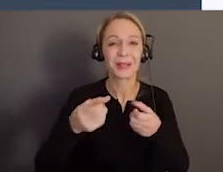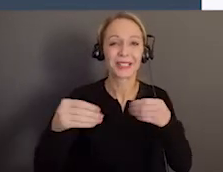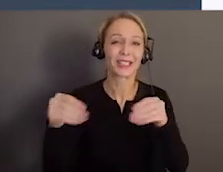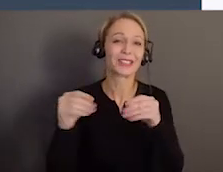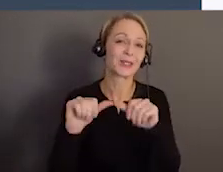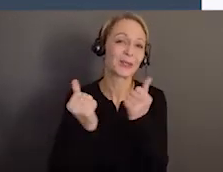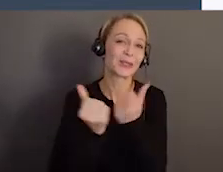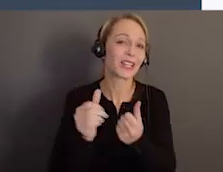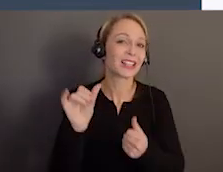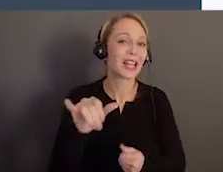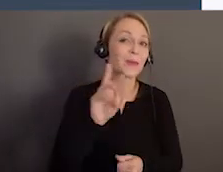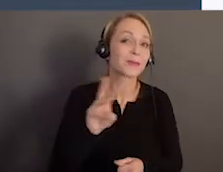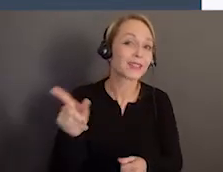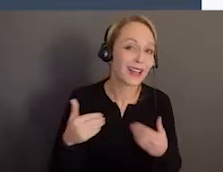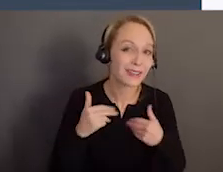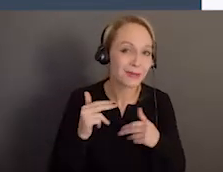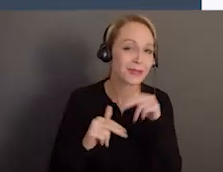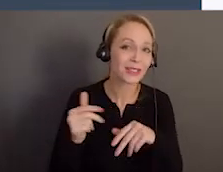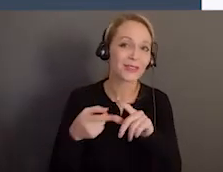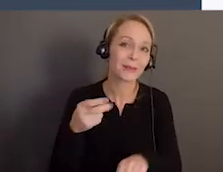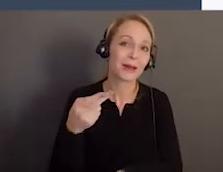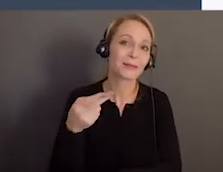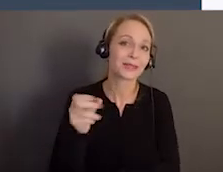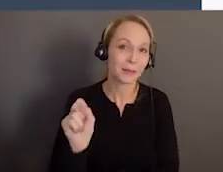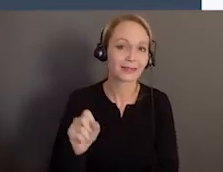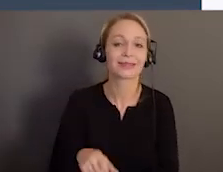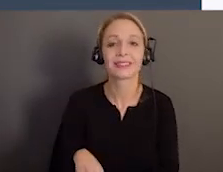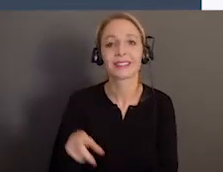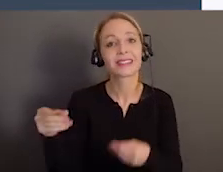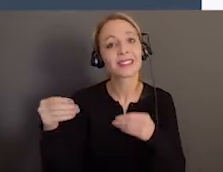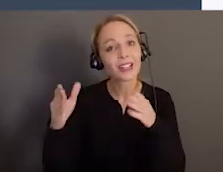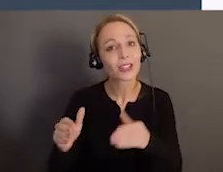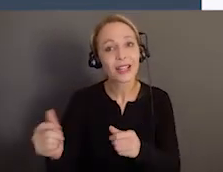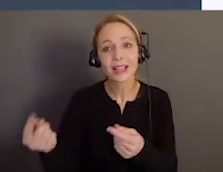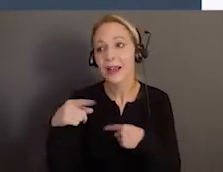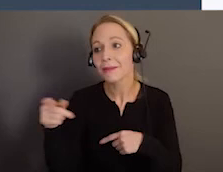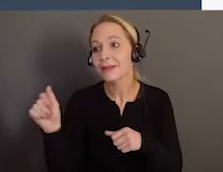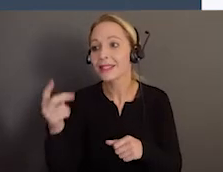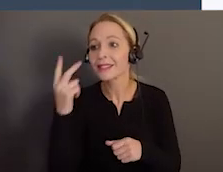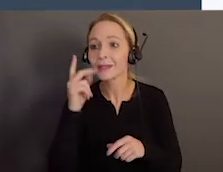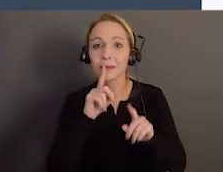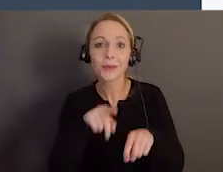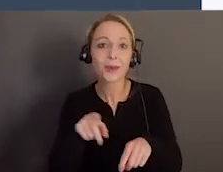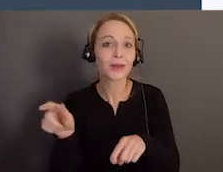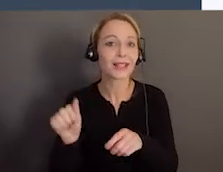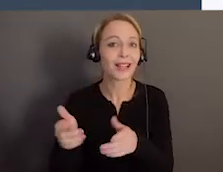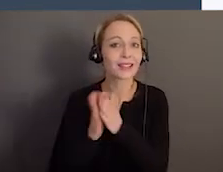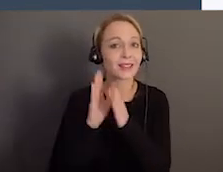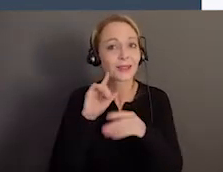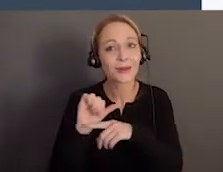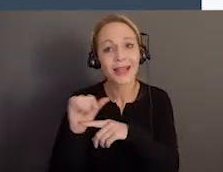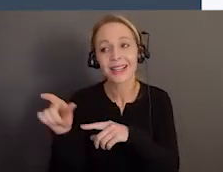SITUATION A WEBSITE ON HubSpot THAT DEALERS CAN COME AND BUILD COMMUNITY.